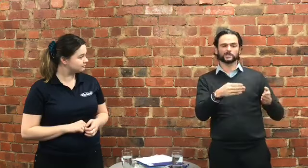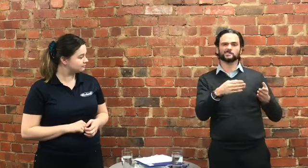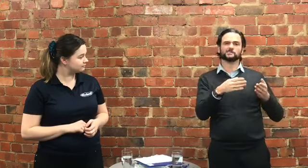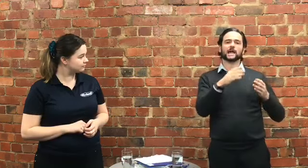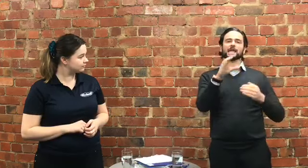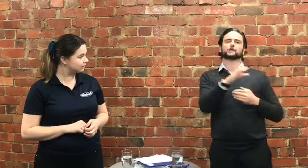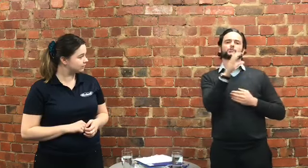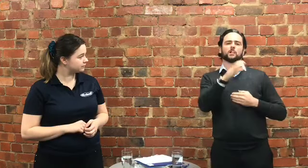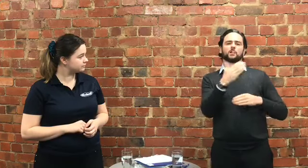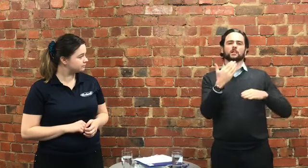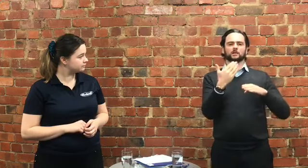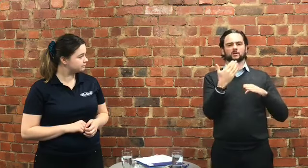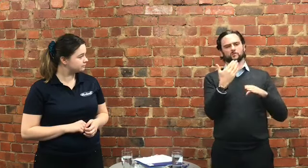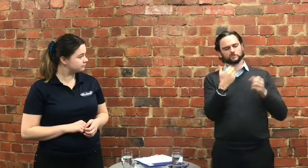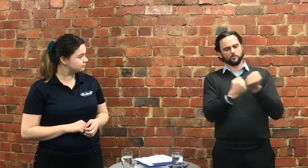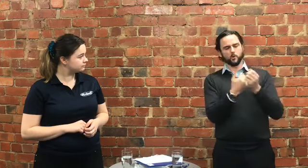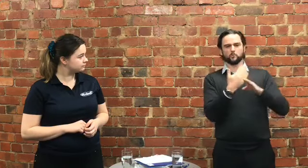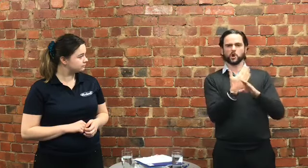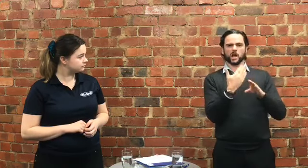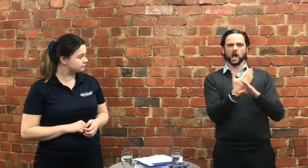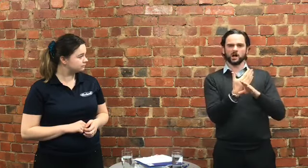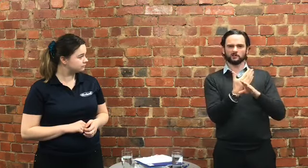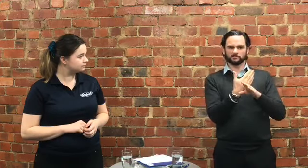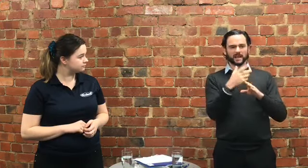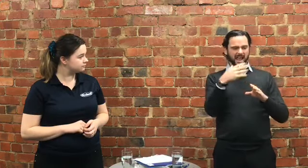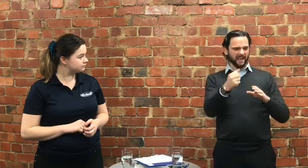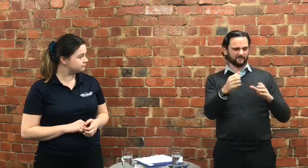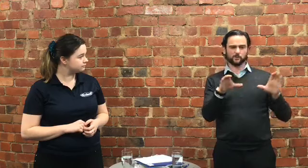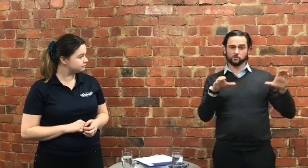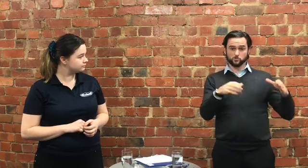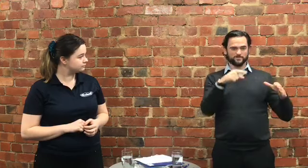And I focus on casual workforce.